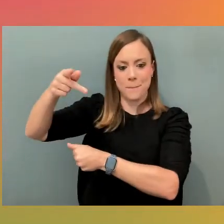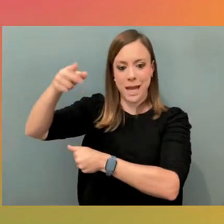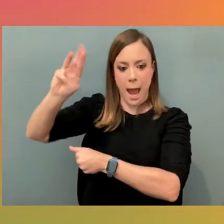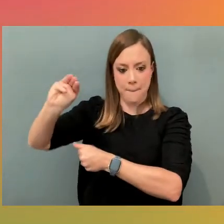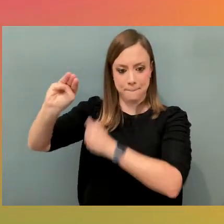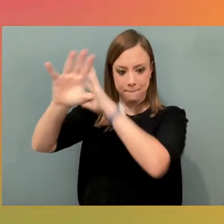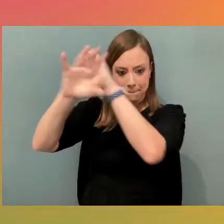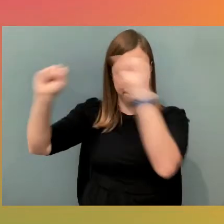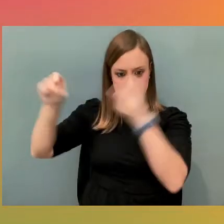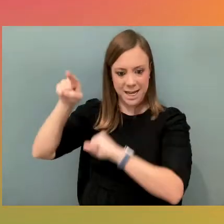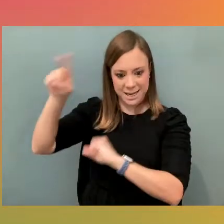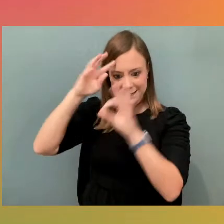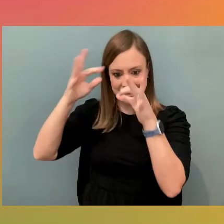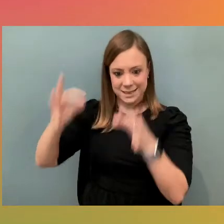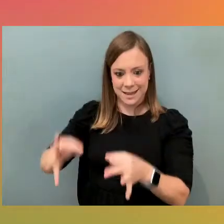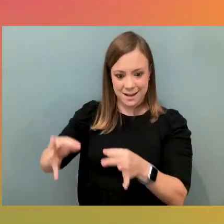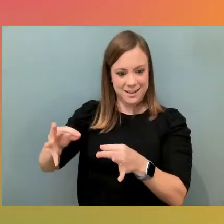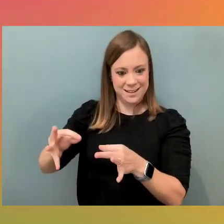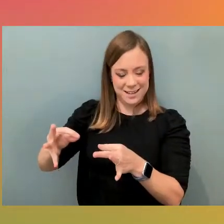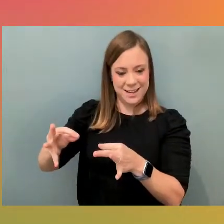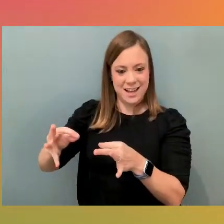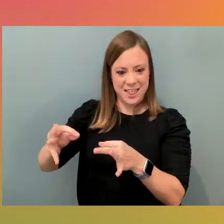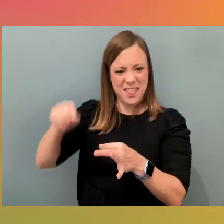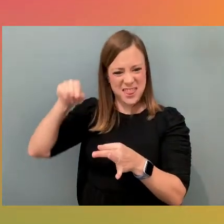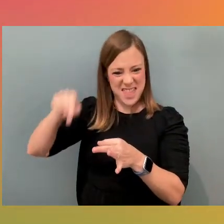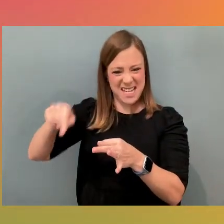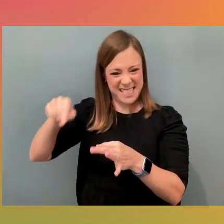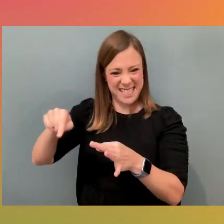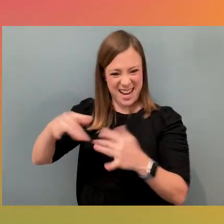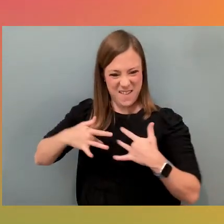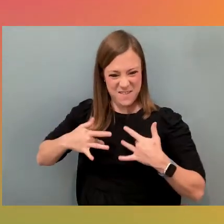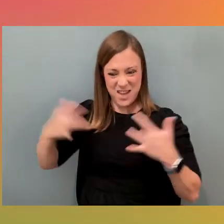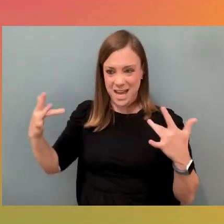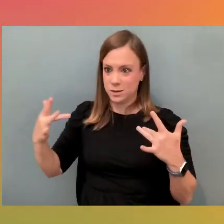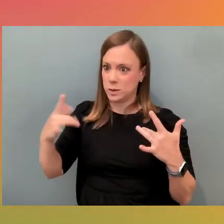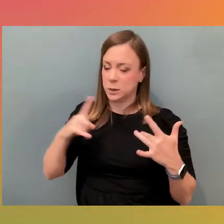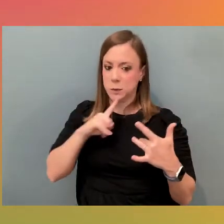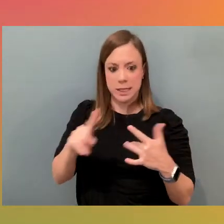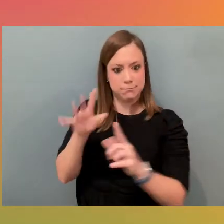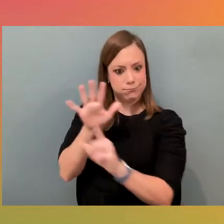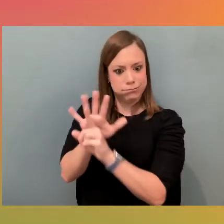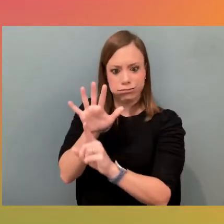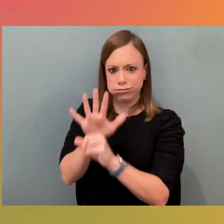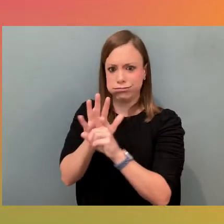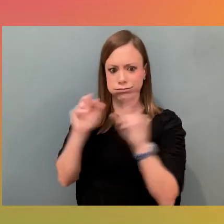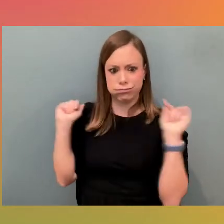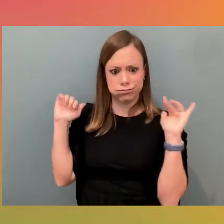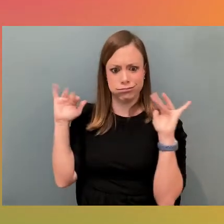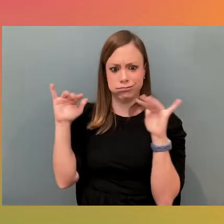FOR CENTURIES. BUT OUR GREAT PRIME MINISTER MADE IT THE MOST AMAZING AND